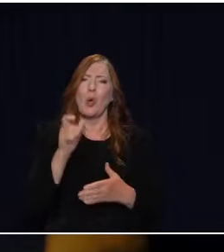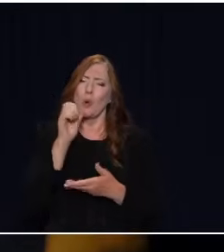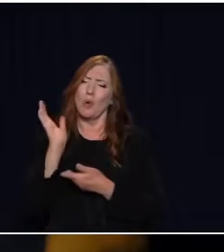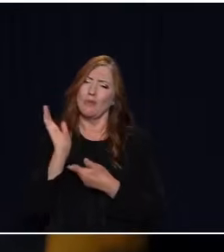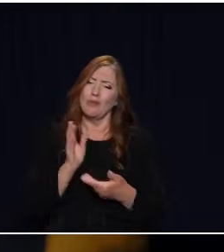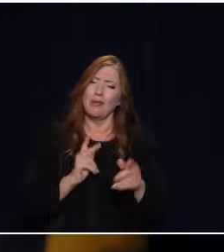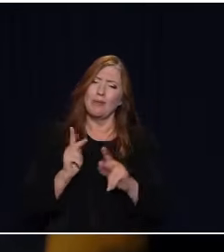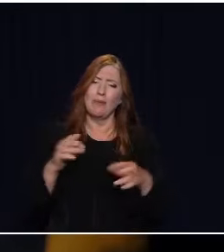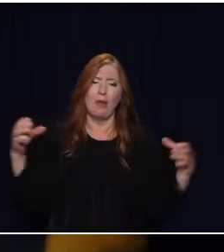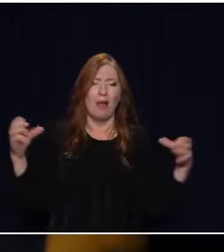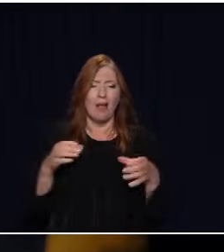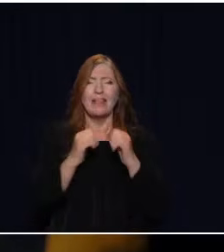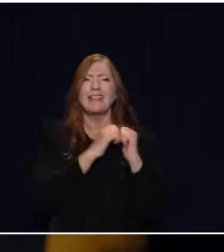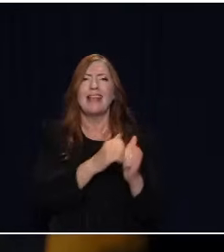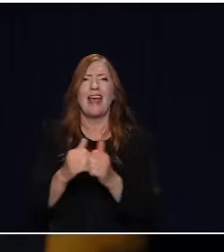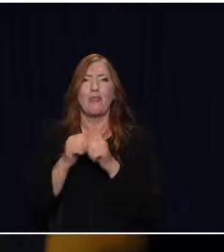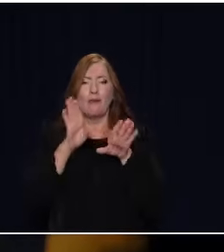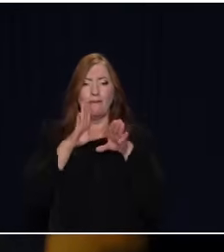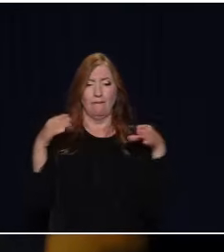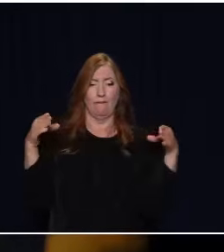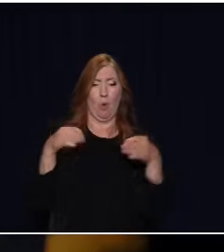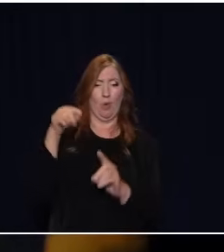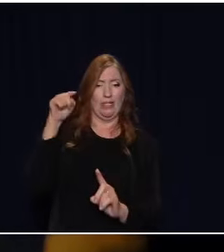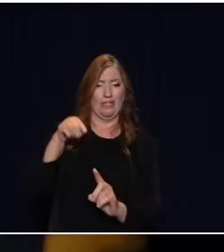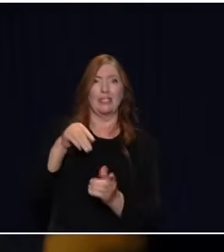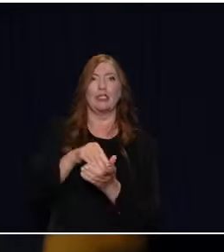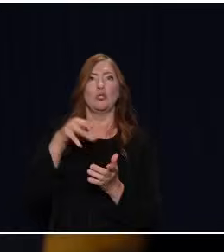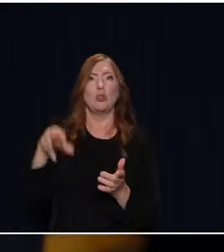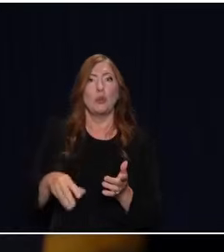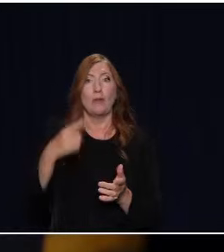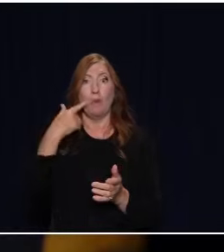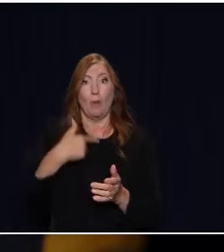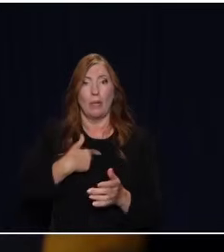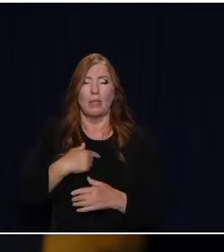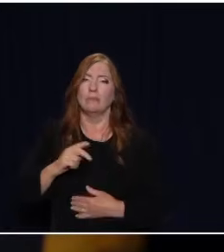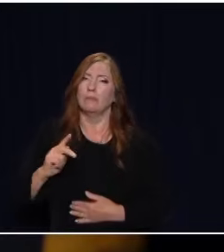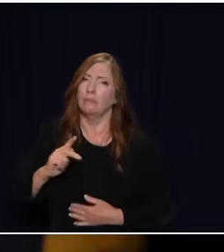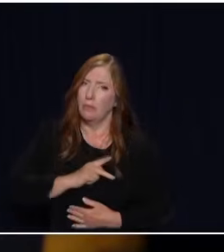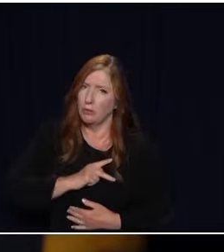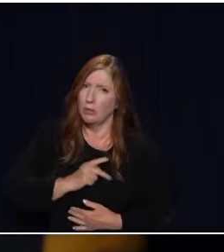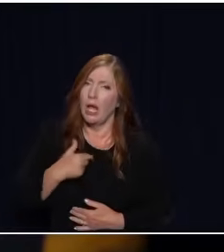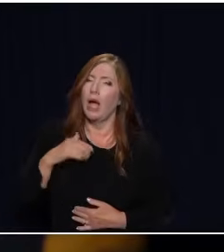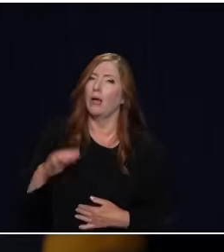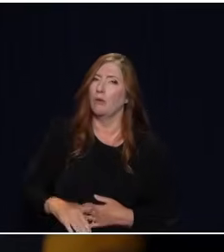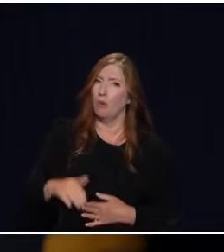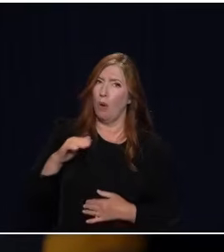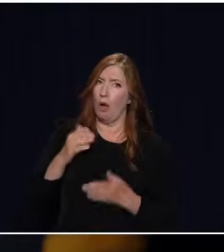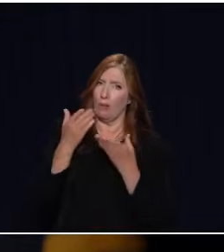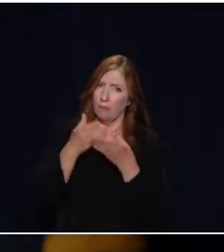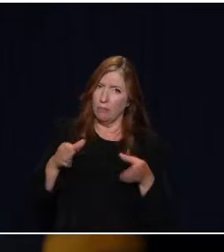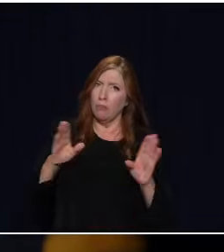OFCAO OFCAOF